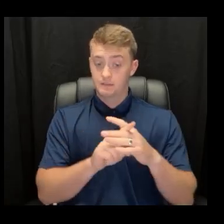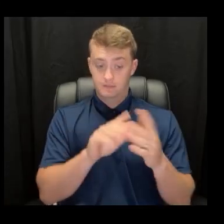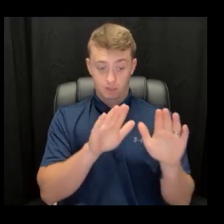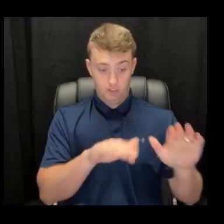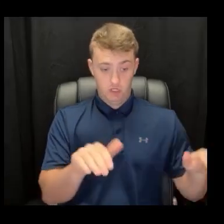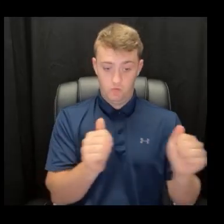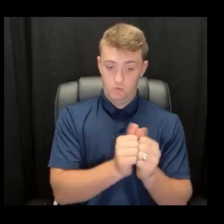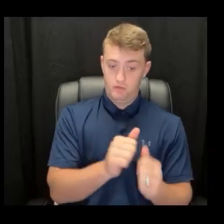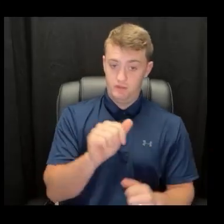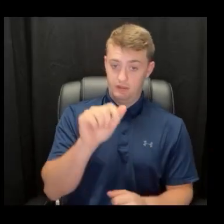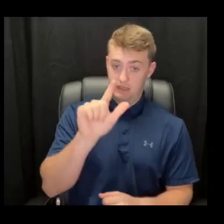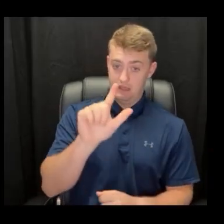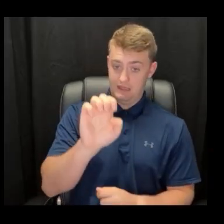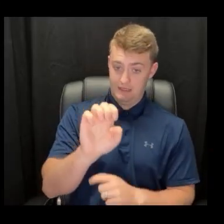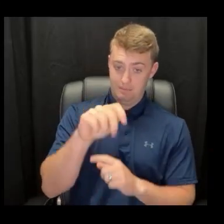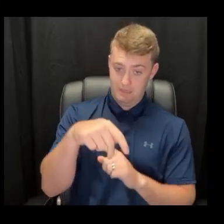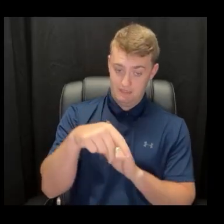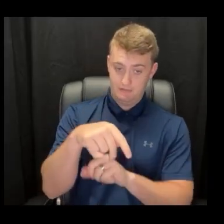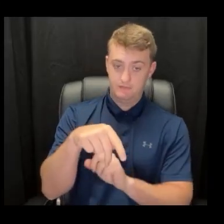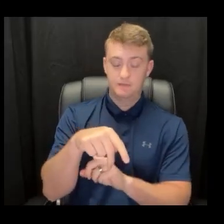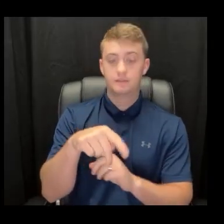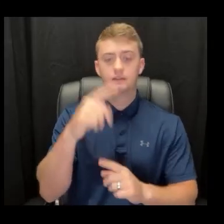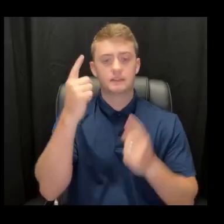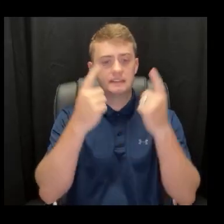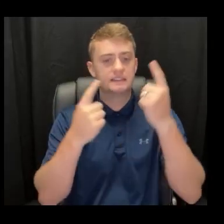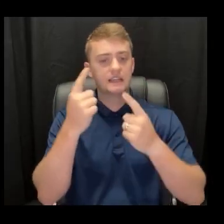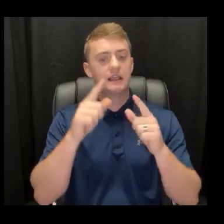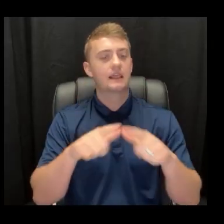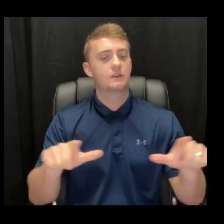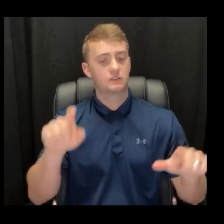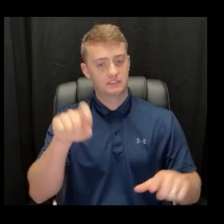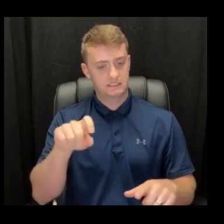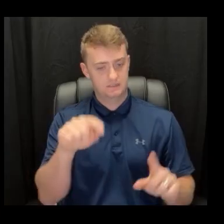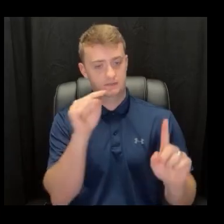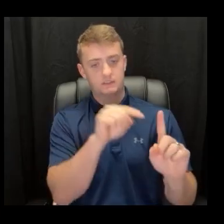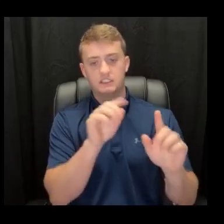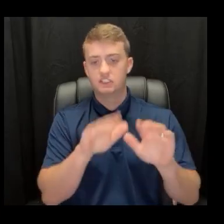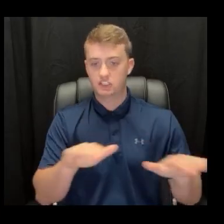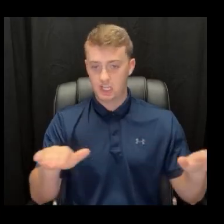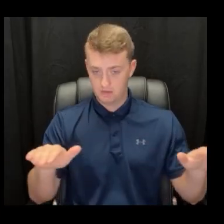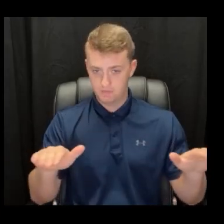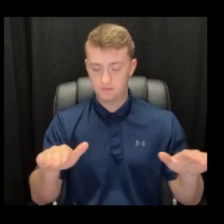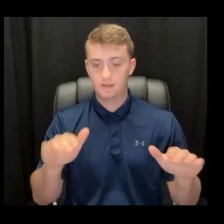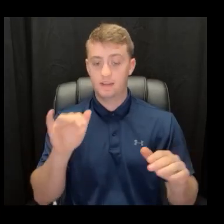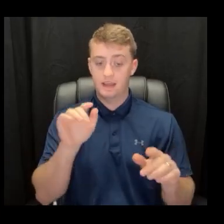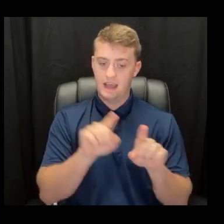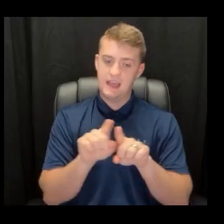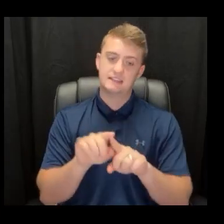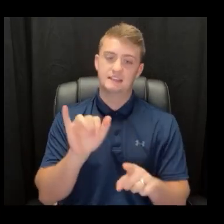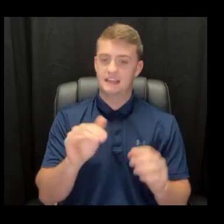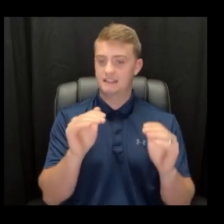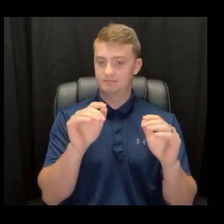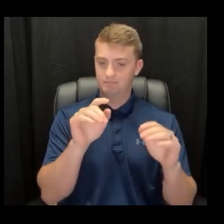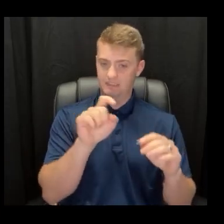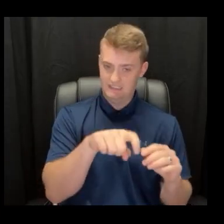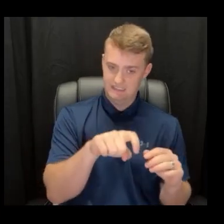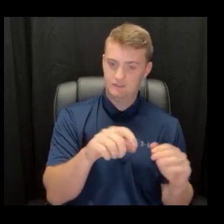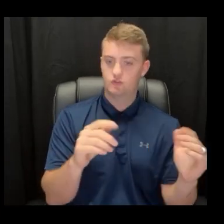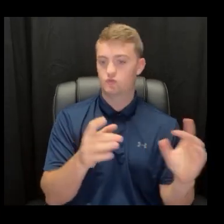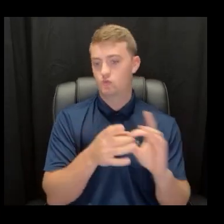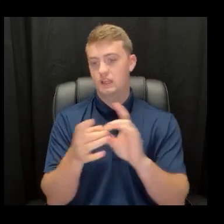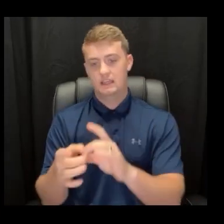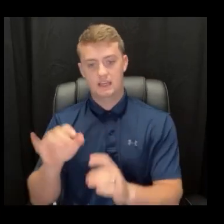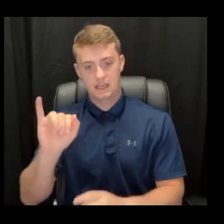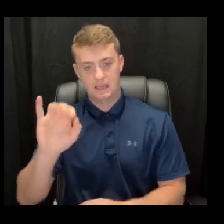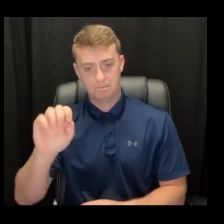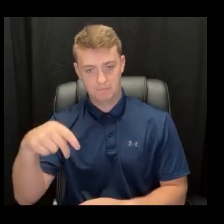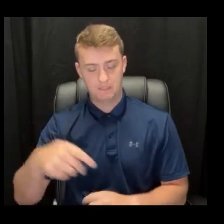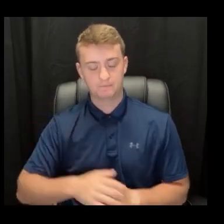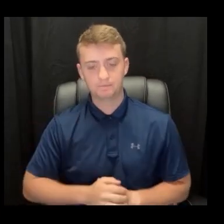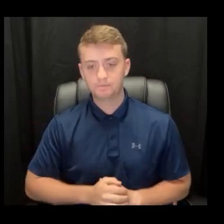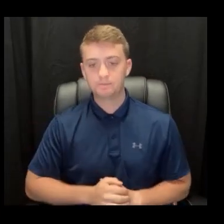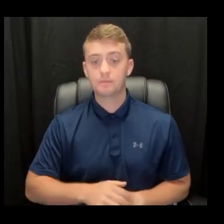LEP, consider the language needs of the child as those needs relate to the child's IEP. If the